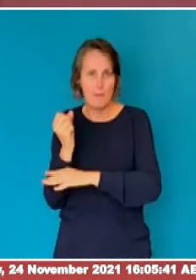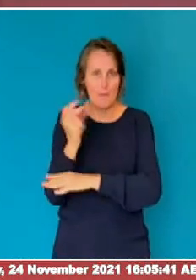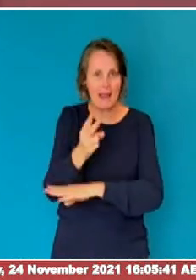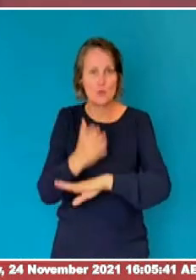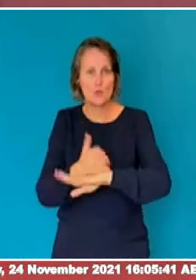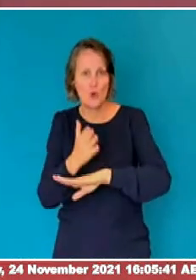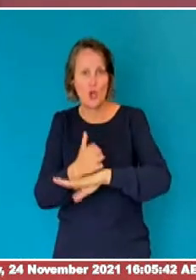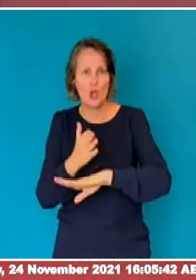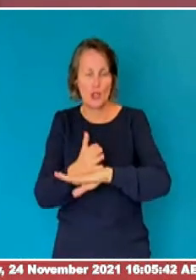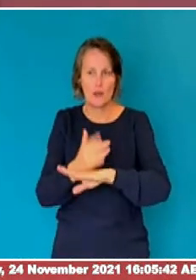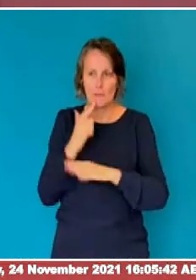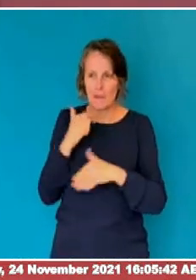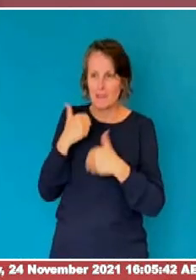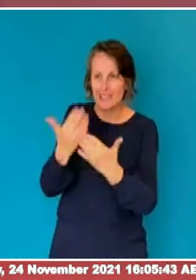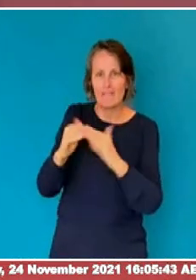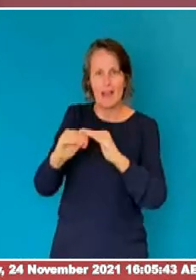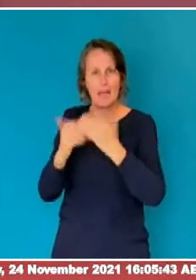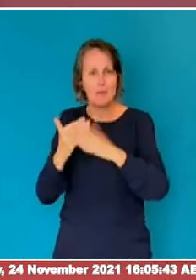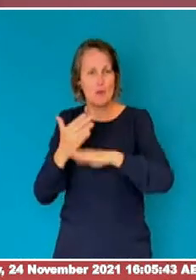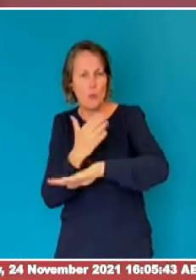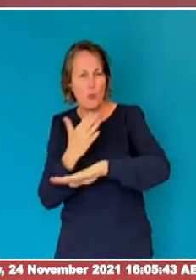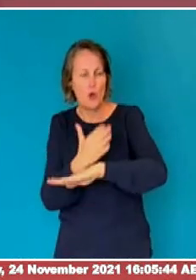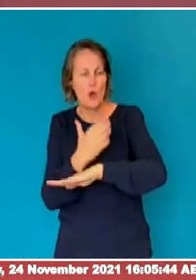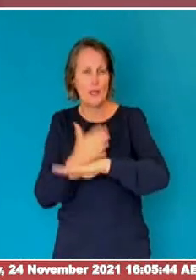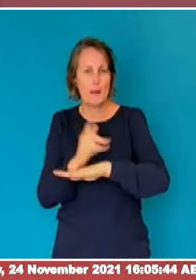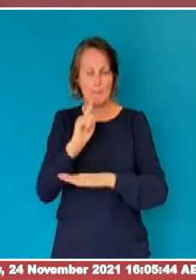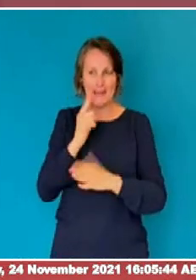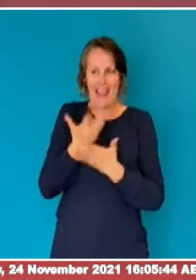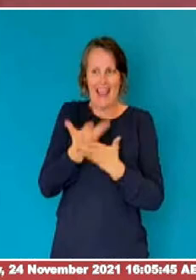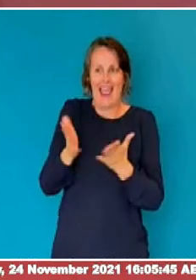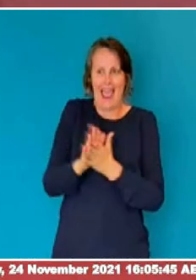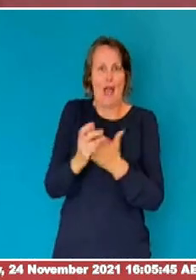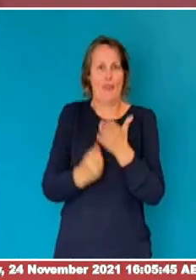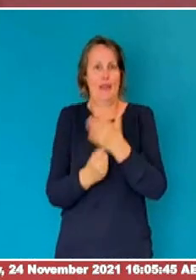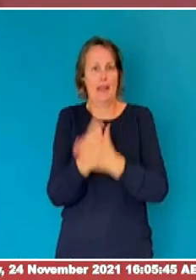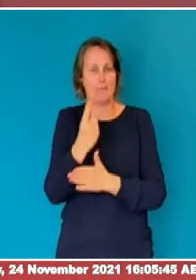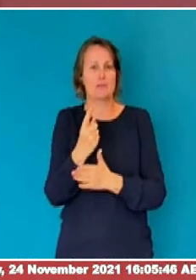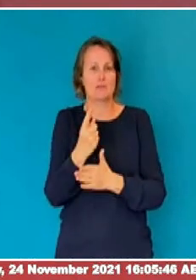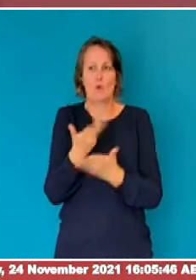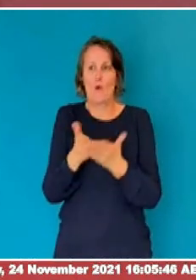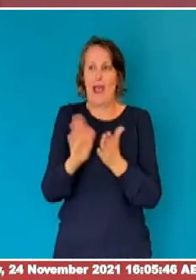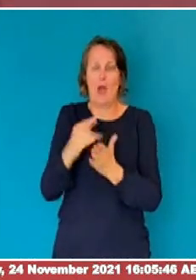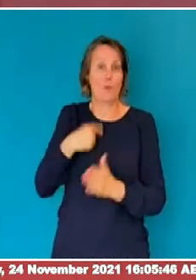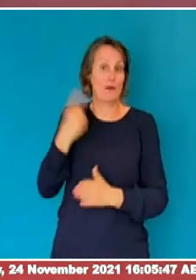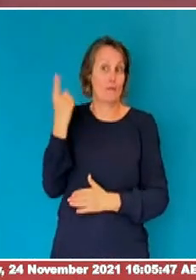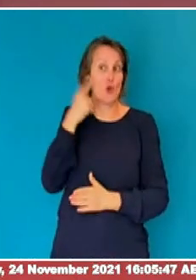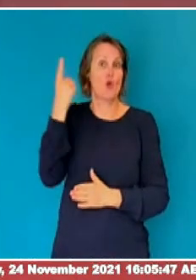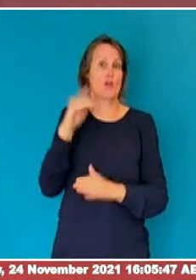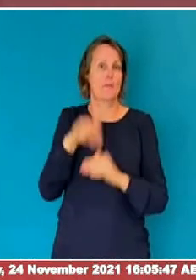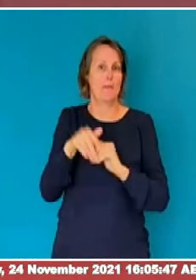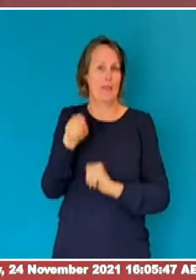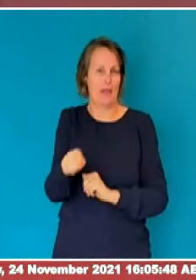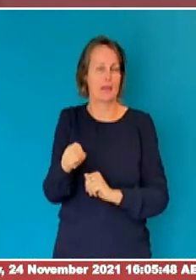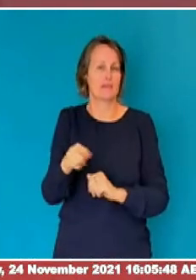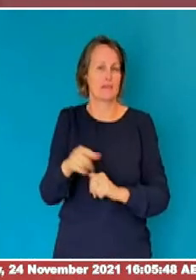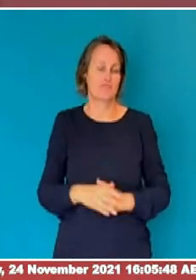restrictions, it's more around the way that would actually come through to us, so again let's use an example ---